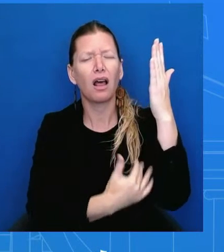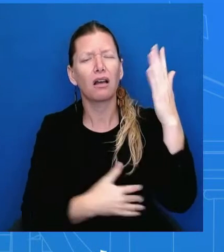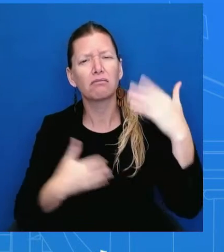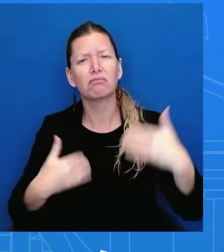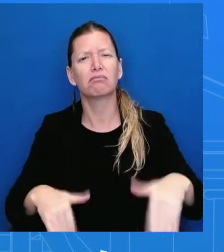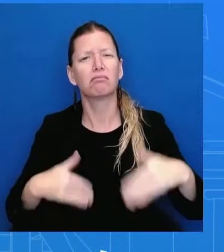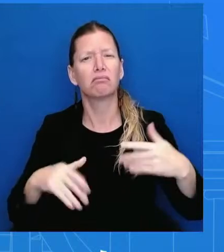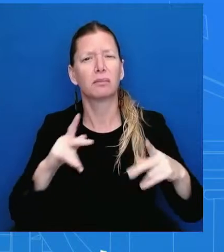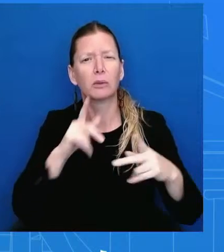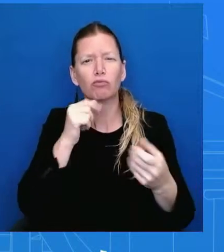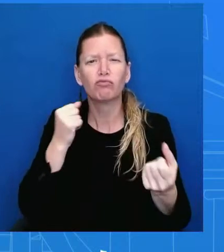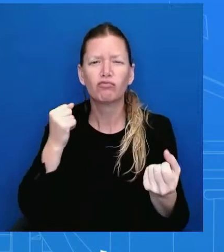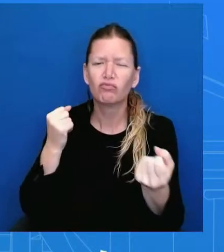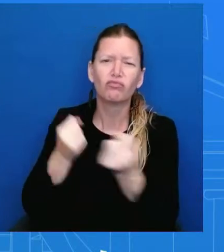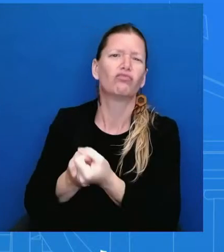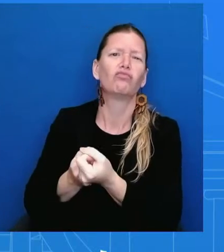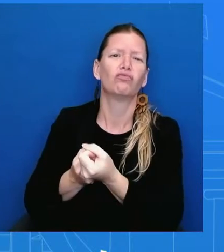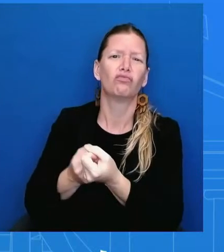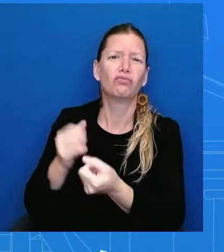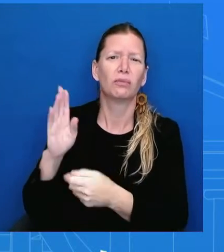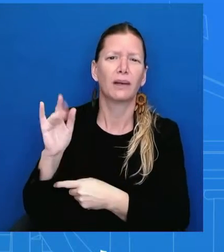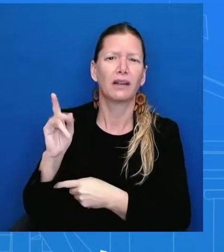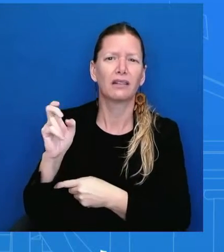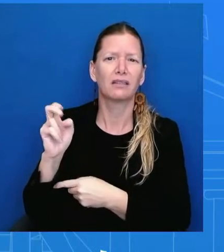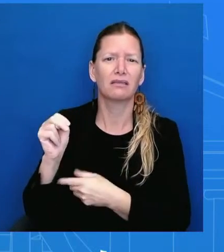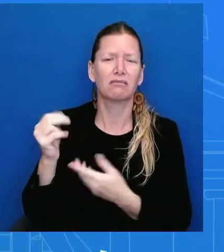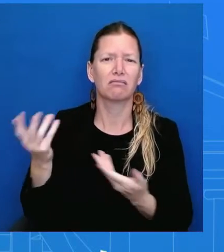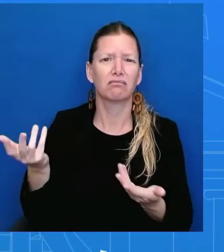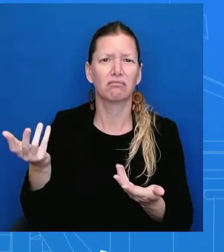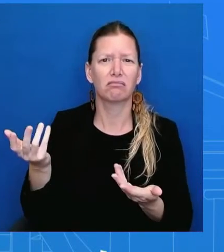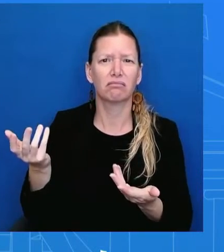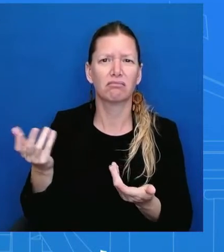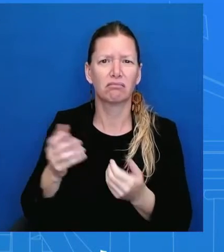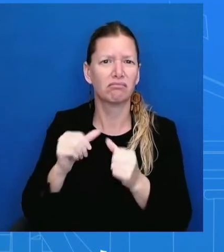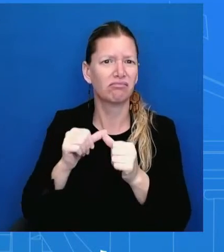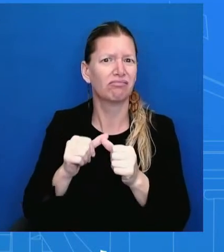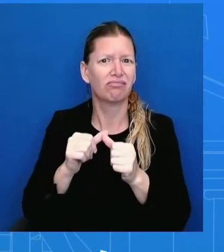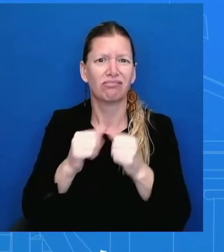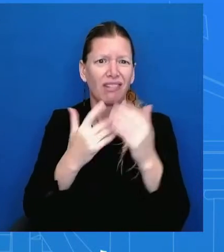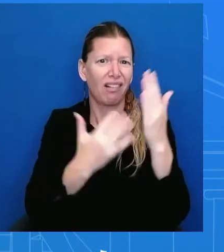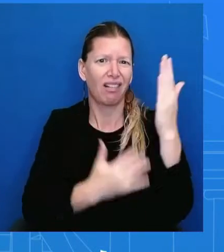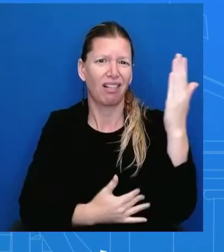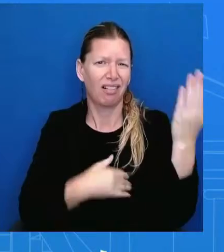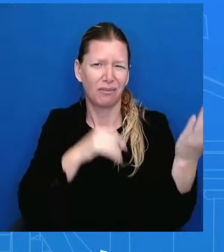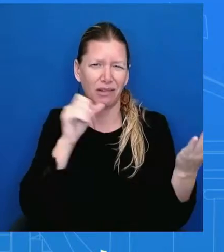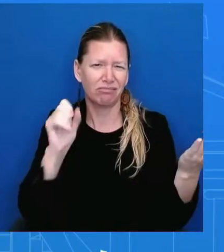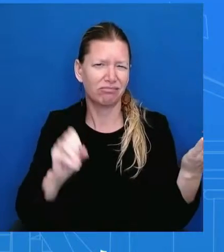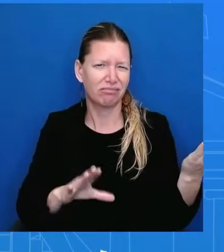The Press: We've seen many of those lists that have been provided to us -- Ms. Jean-Pierre: Yeah. The Press: -- from the campaign too, but I'm wondering if the president -- Ms. Jean-Pierre: Yeah. The Press: -- has spoken directly